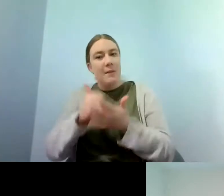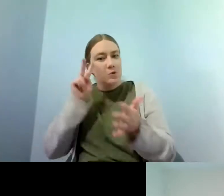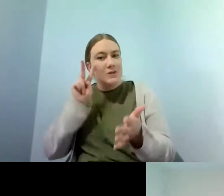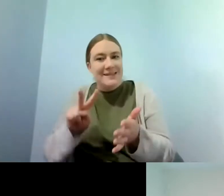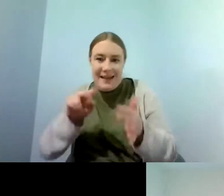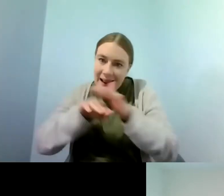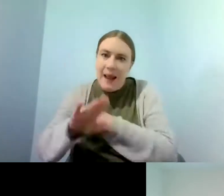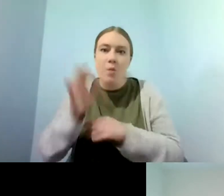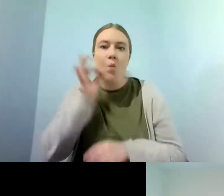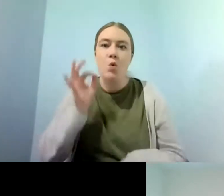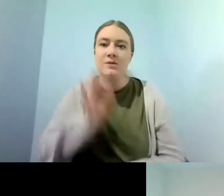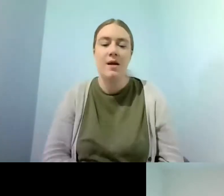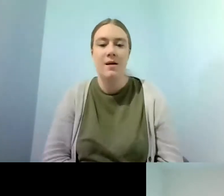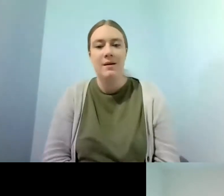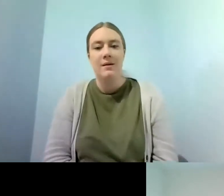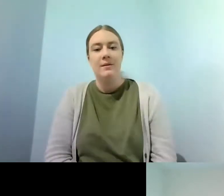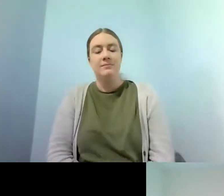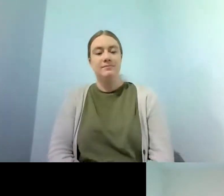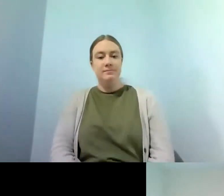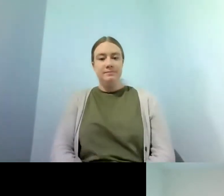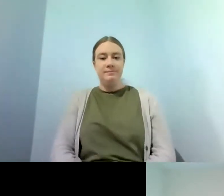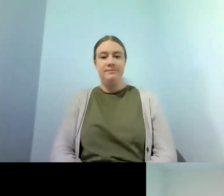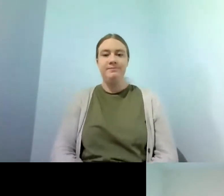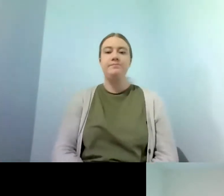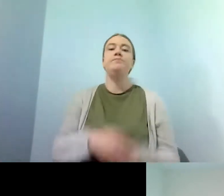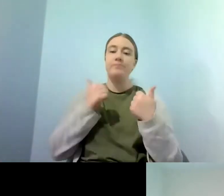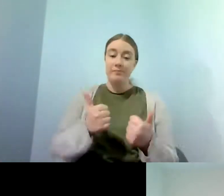brilliant thanks rachel and the surveys themselves take 20 minutes is that right